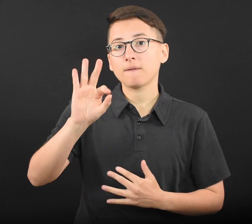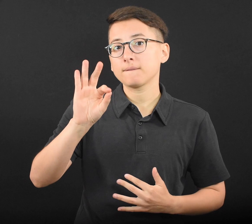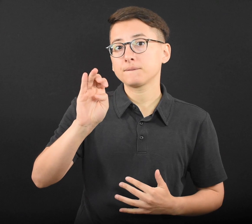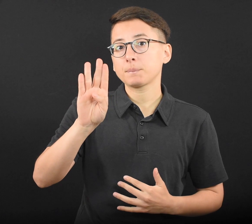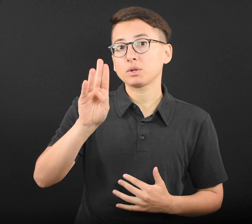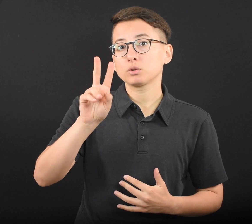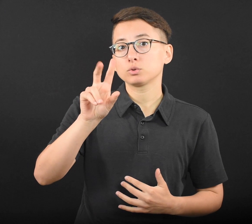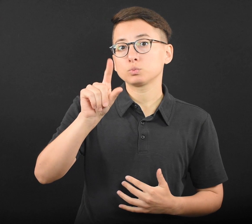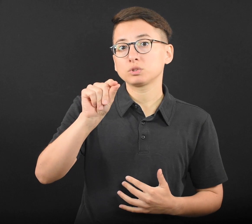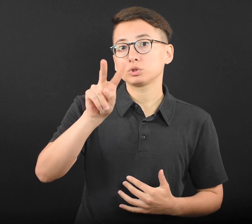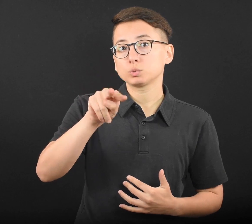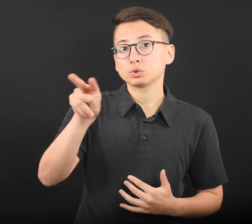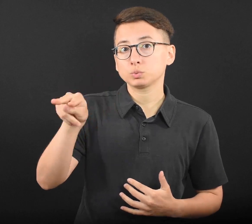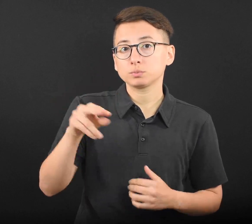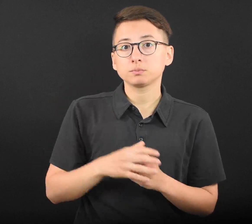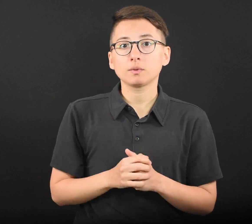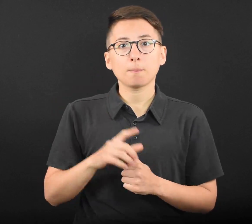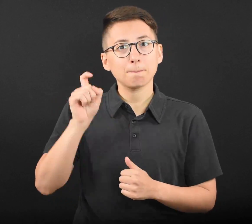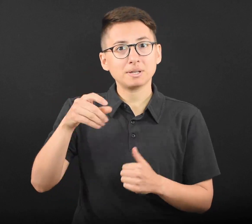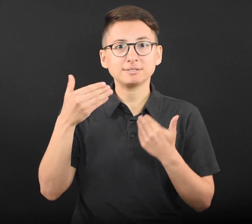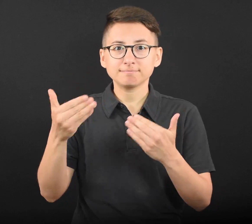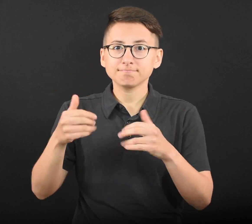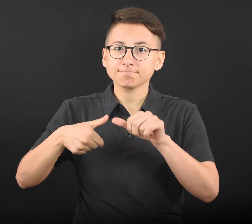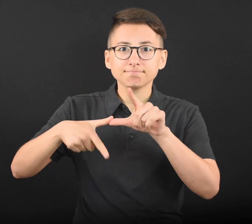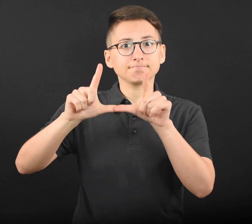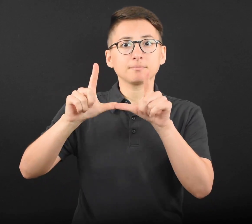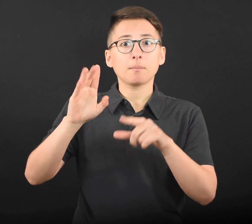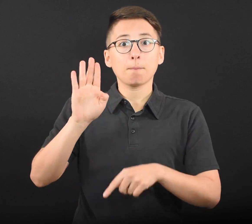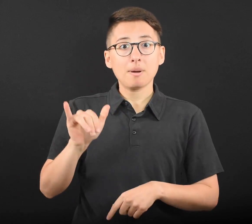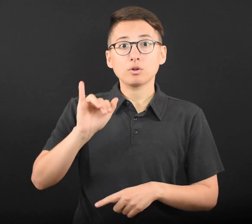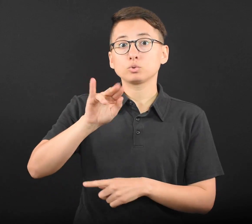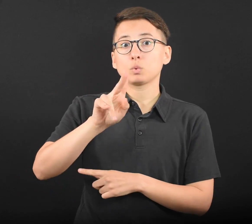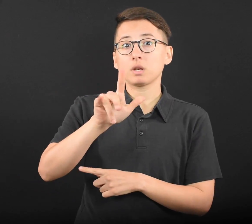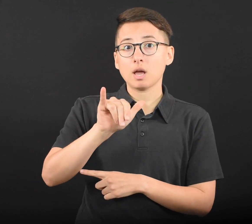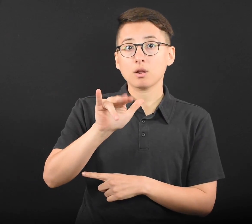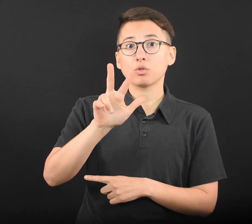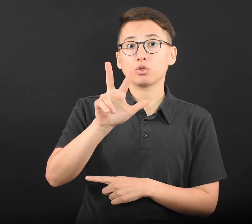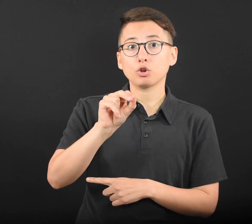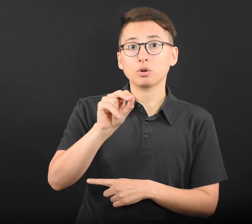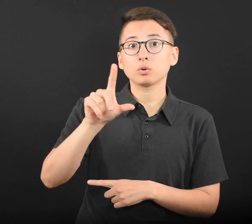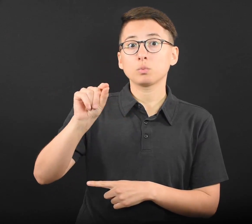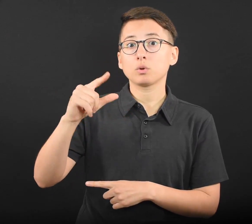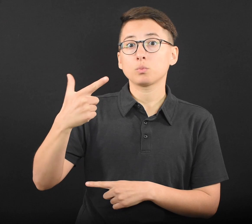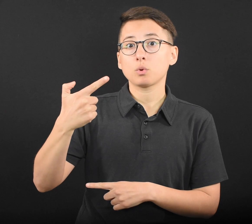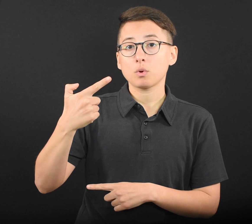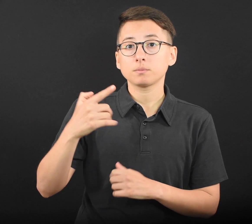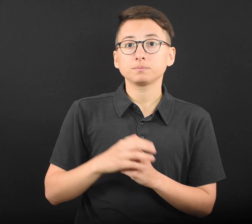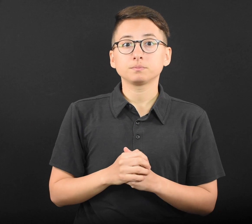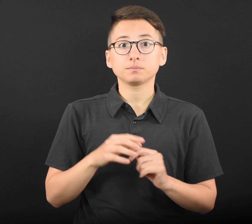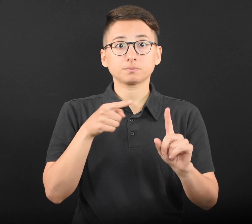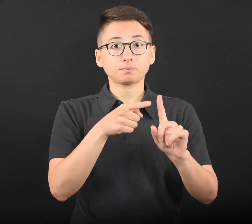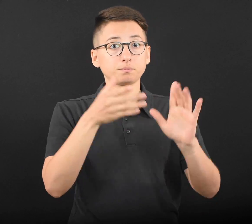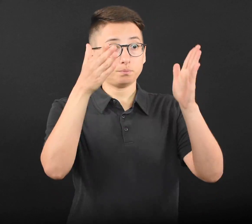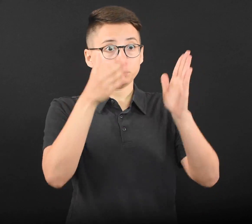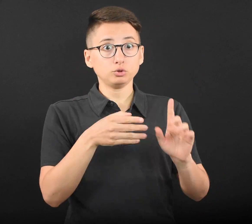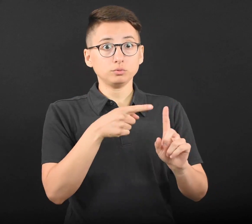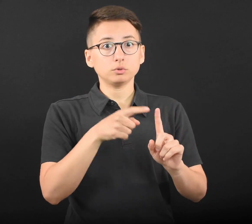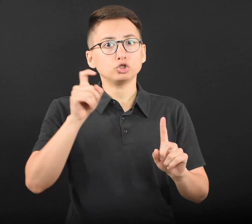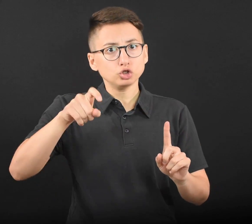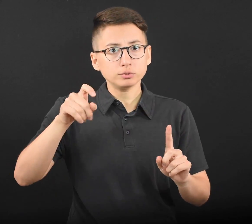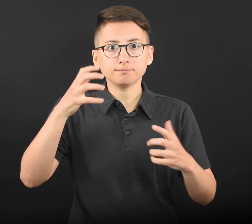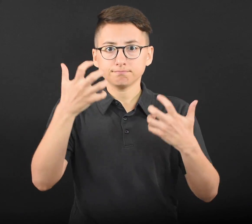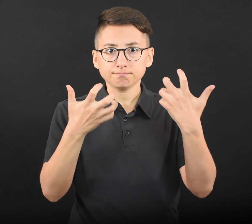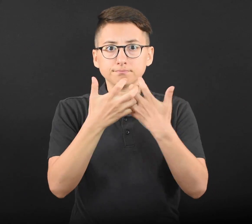Must be redeemed by July 30, 2021. Recipient must be eligible to hold a Minnesota fishing license.